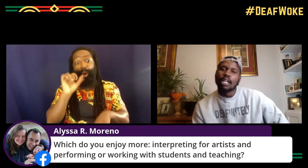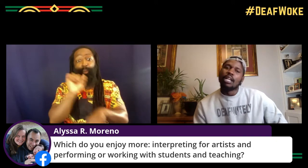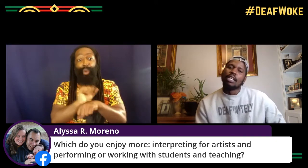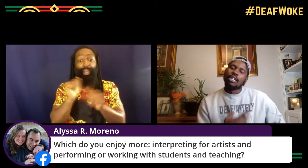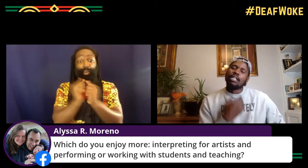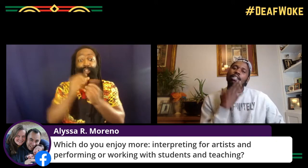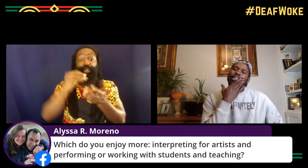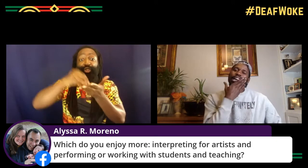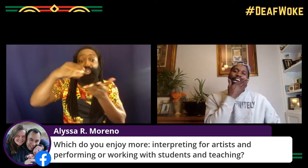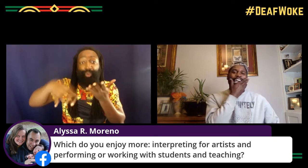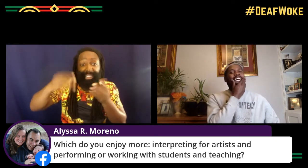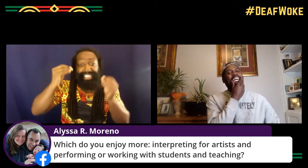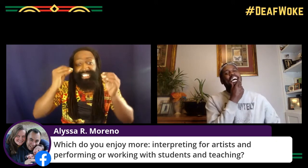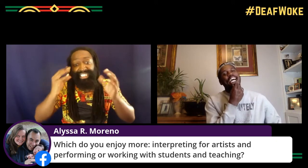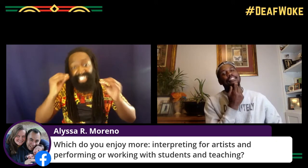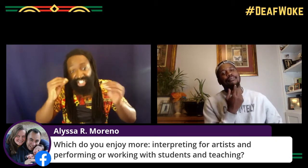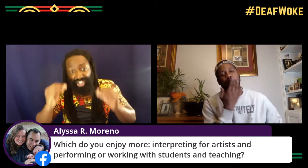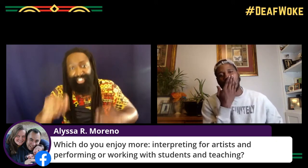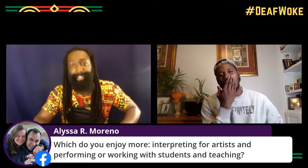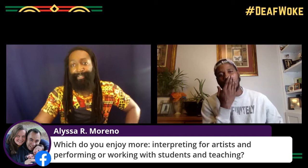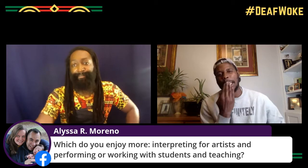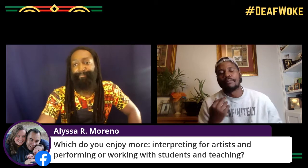or working with students and teaching.